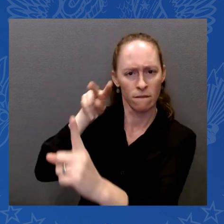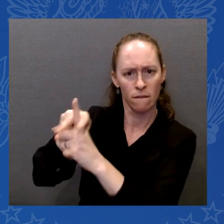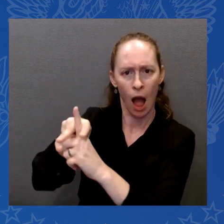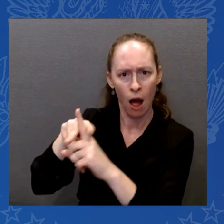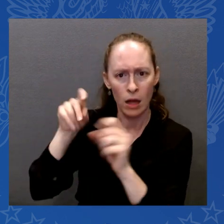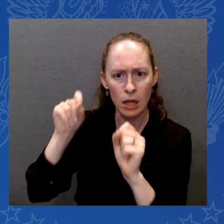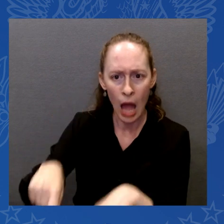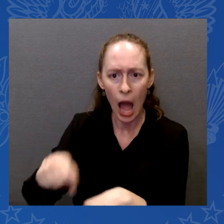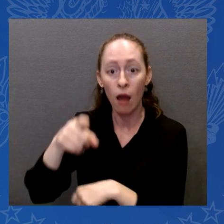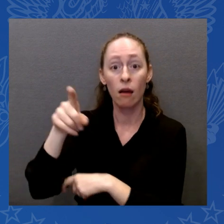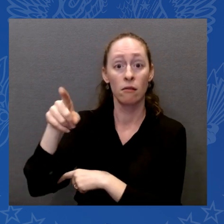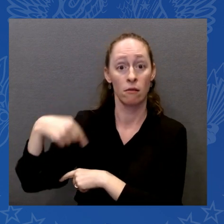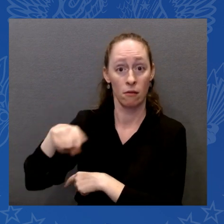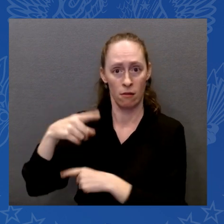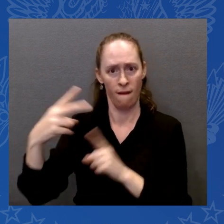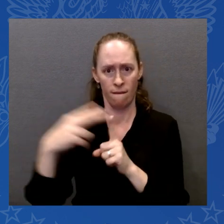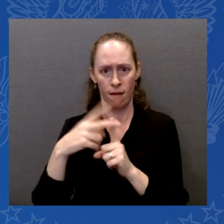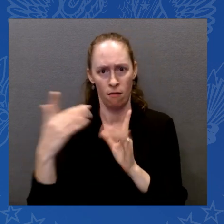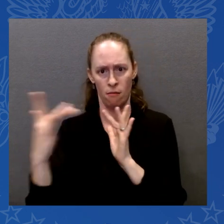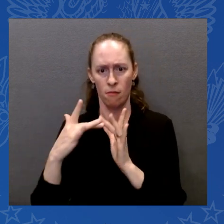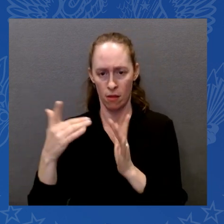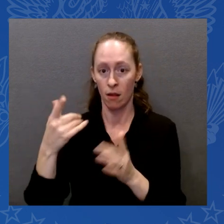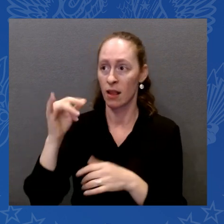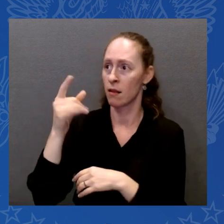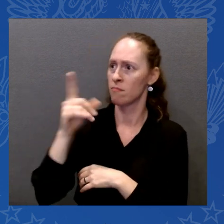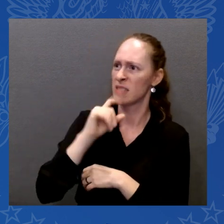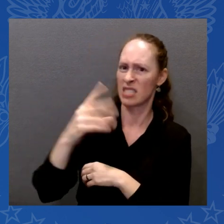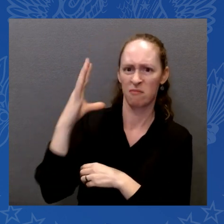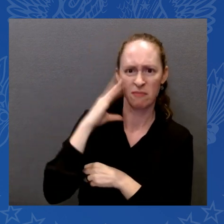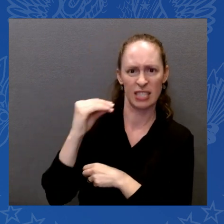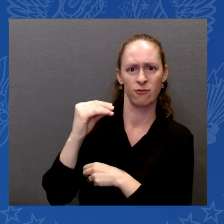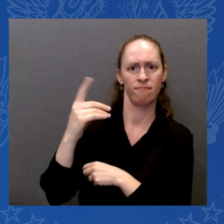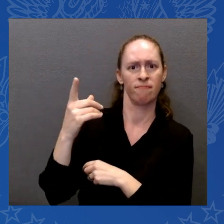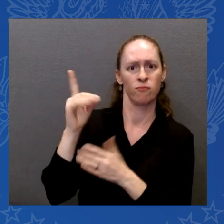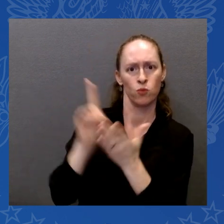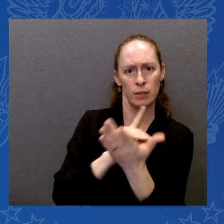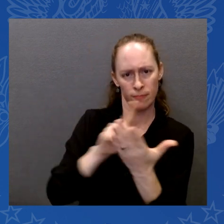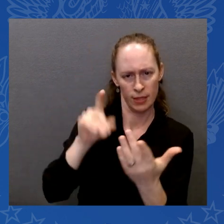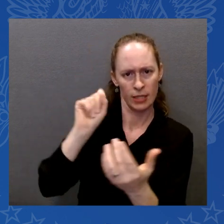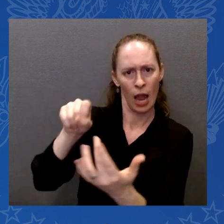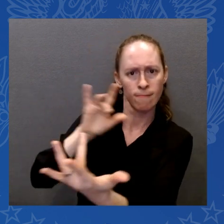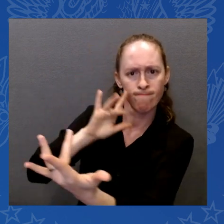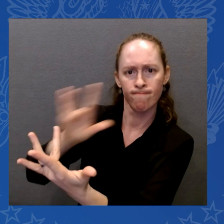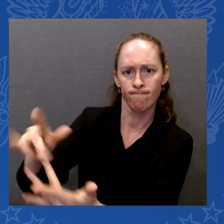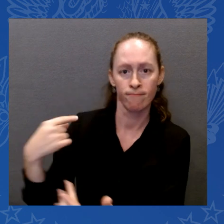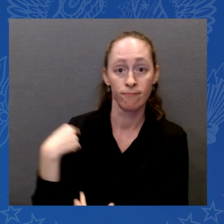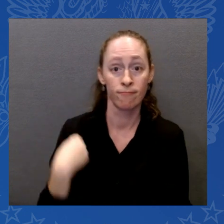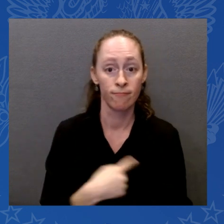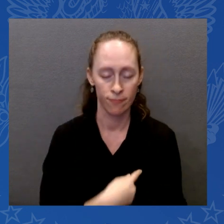I want to be clear. With college leaders in America, access to contraception should not be in question.